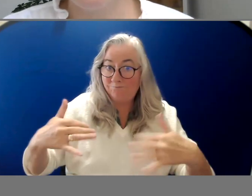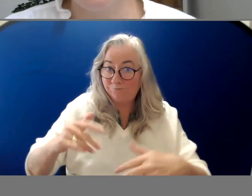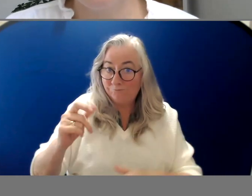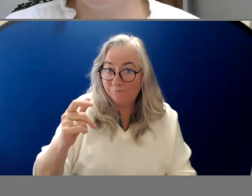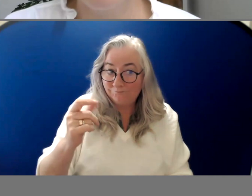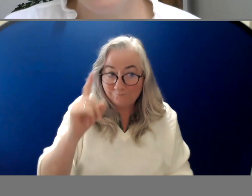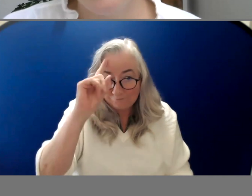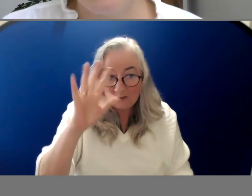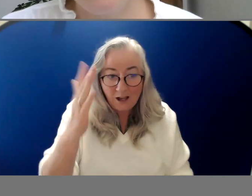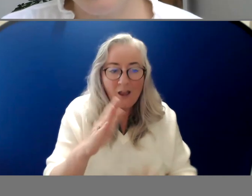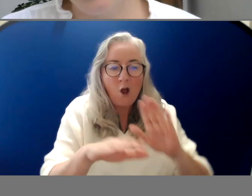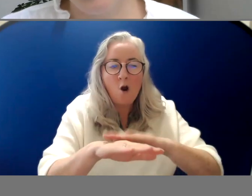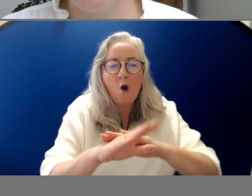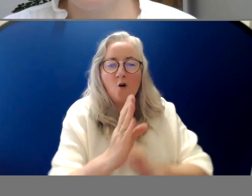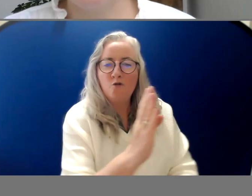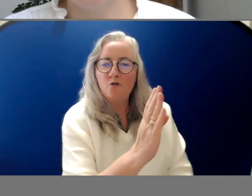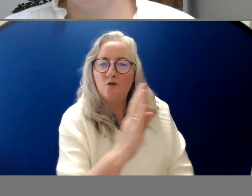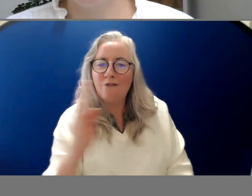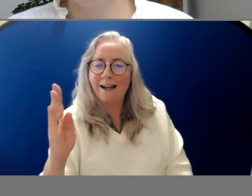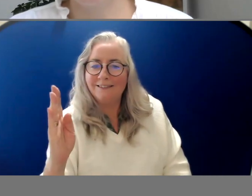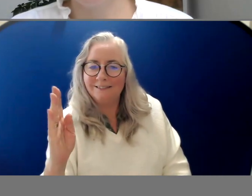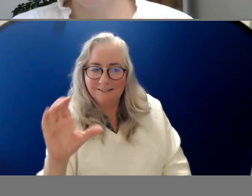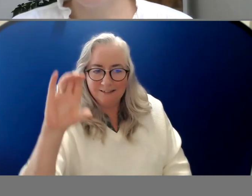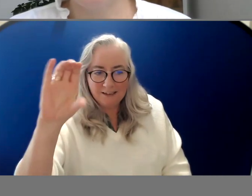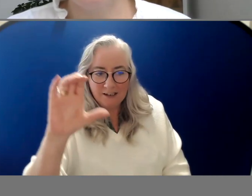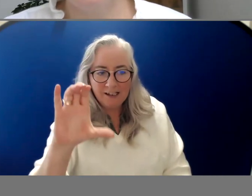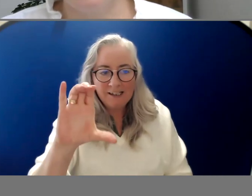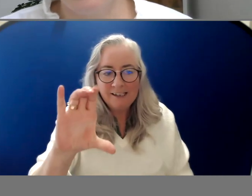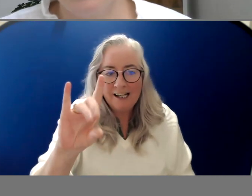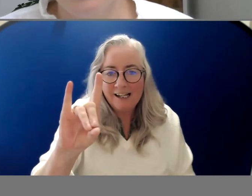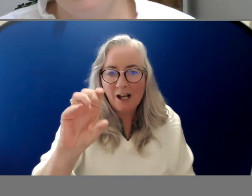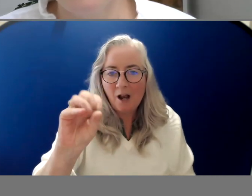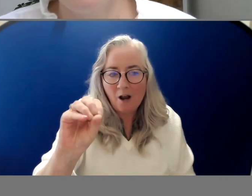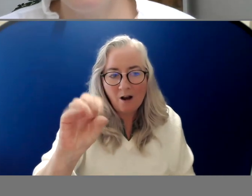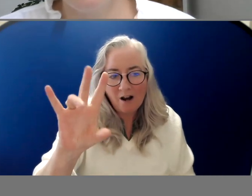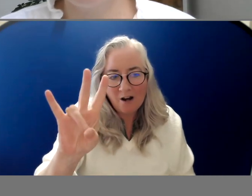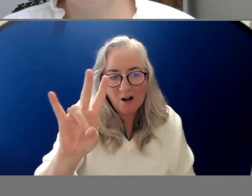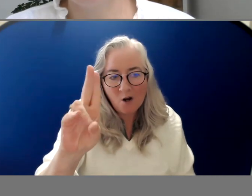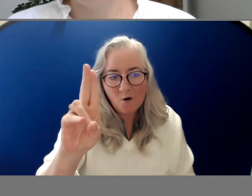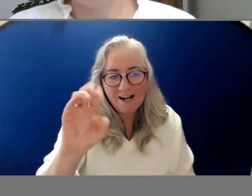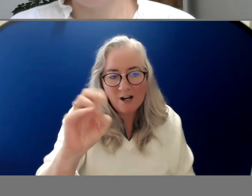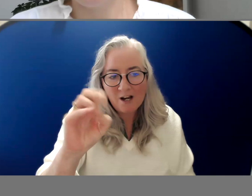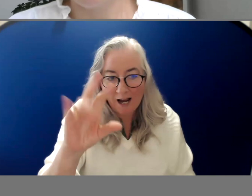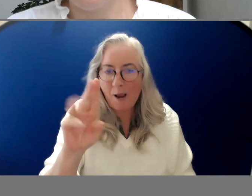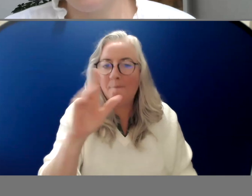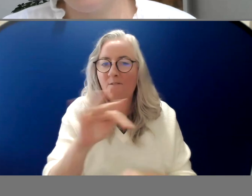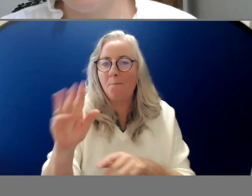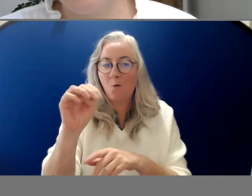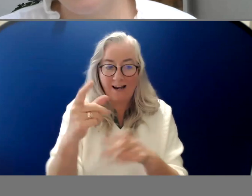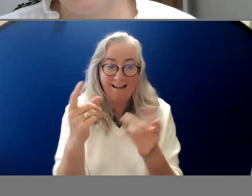image on the right hand side of the screen shows Choquequiro which is a an Incan development and it